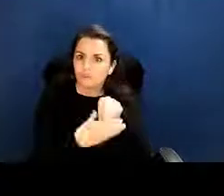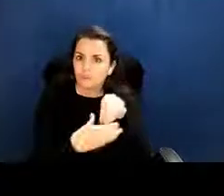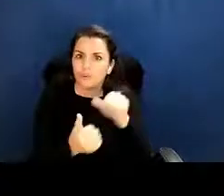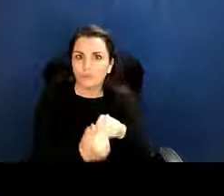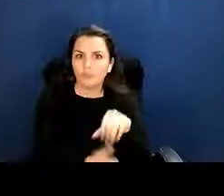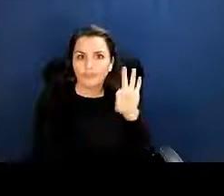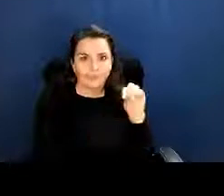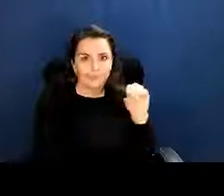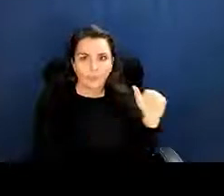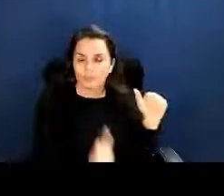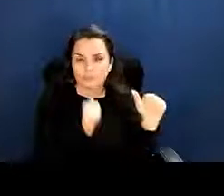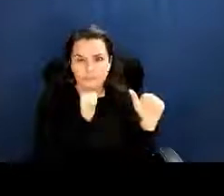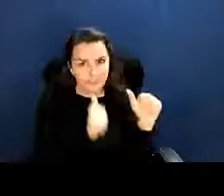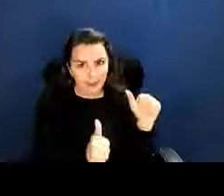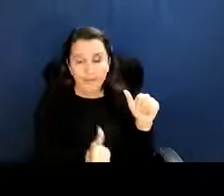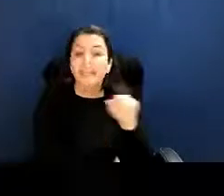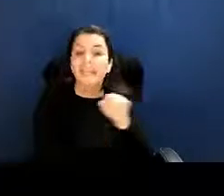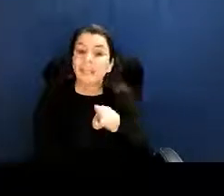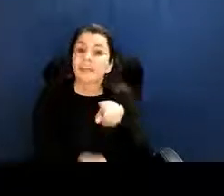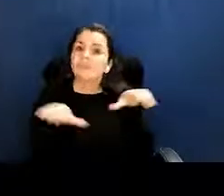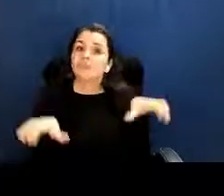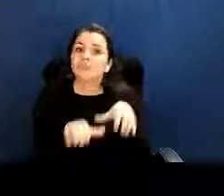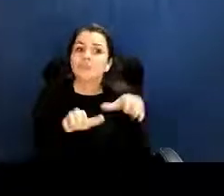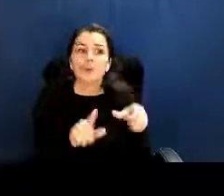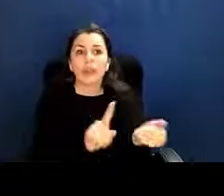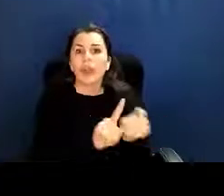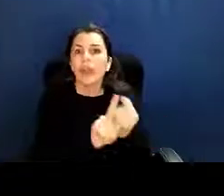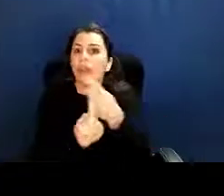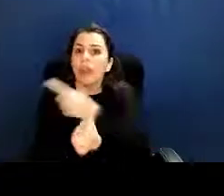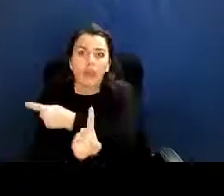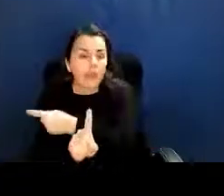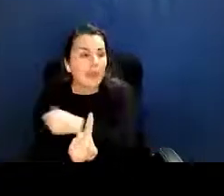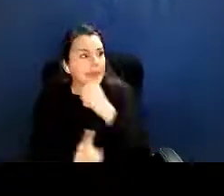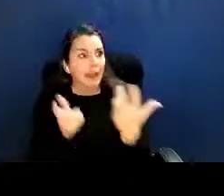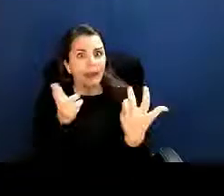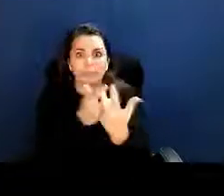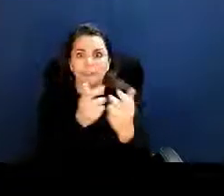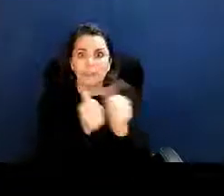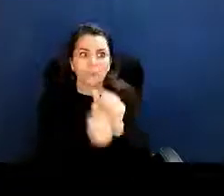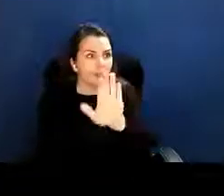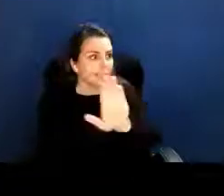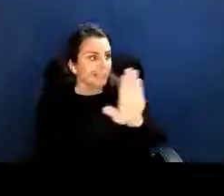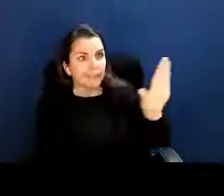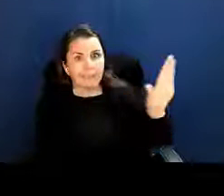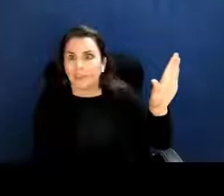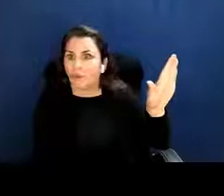and if you're doing something that's not scientifically within the mission of any of the participating institutes,